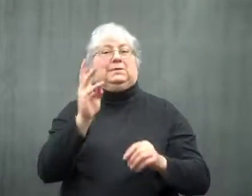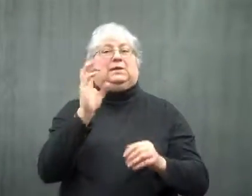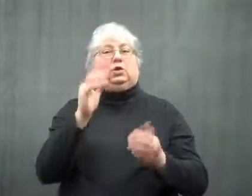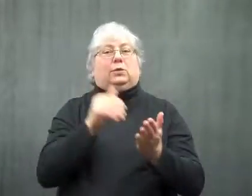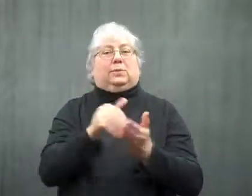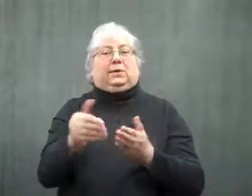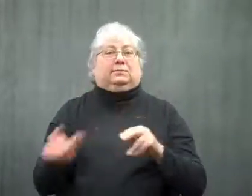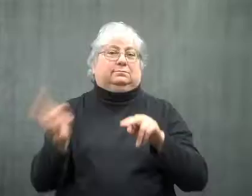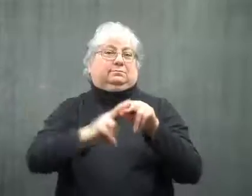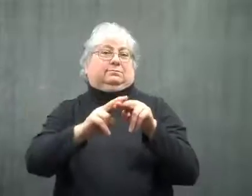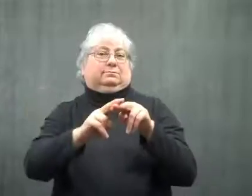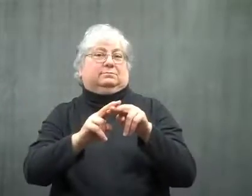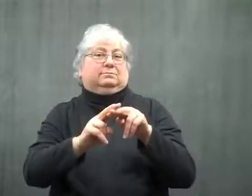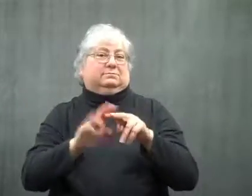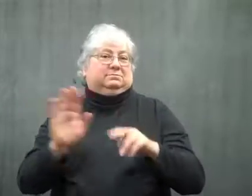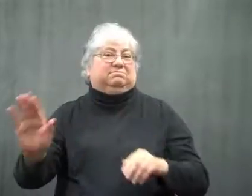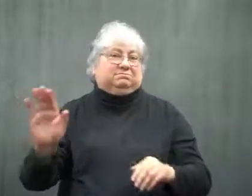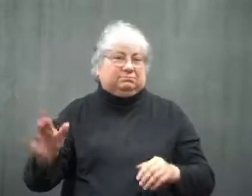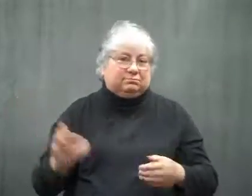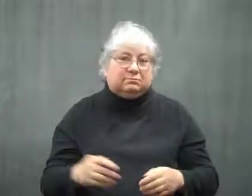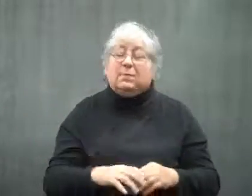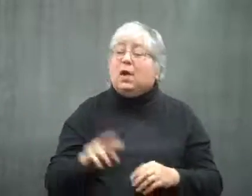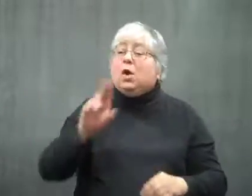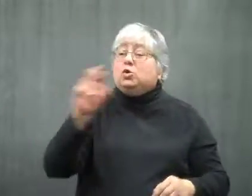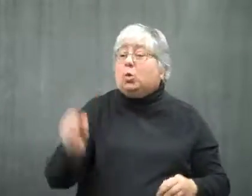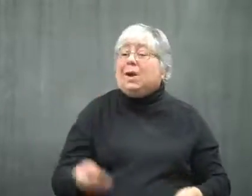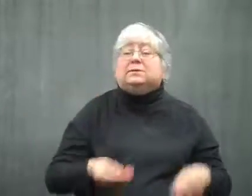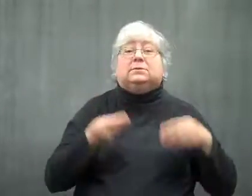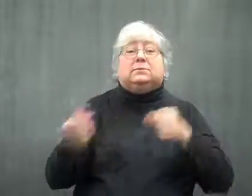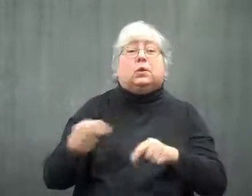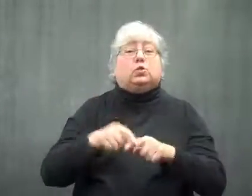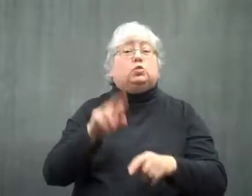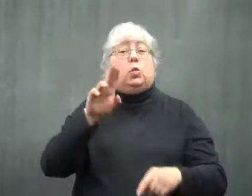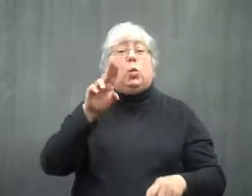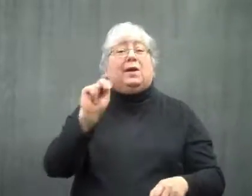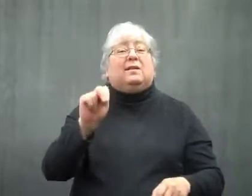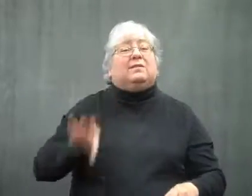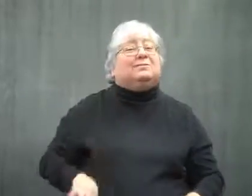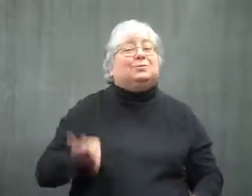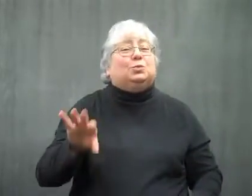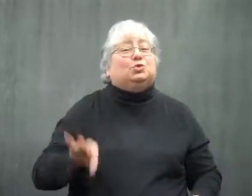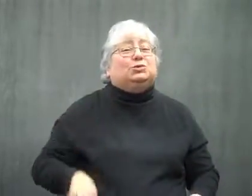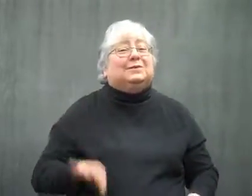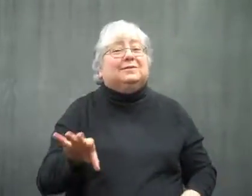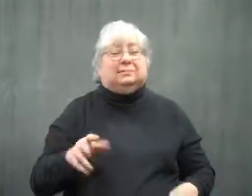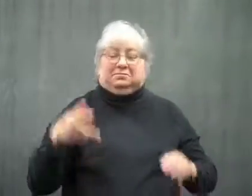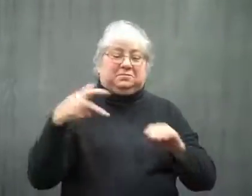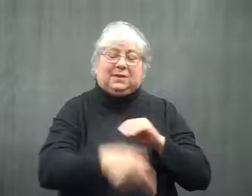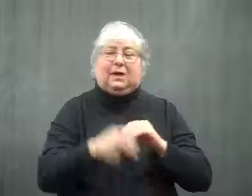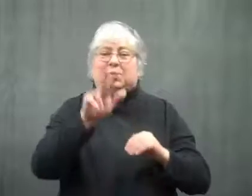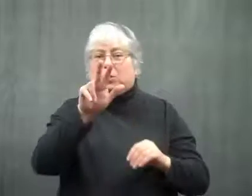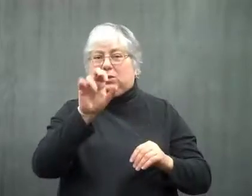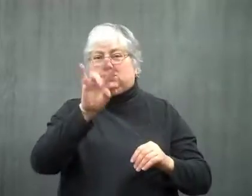Their funding was increased by $600 million. The United States' contribution to the UN was cut by $377 million.